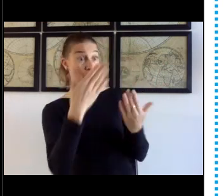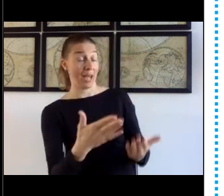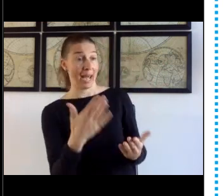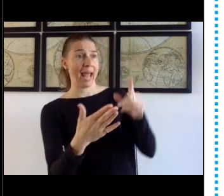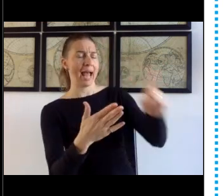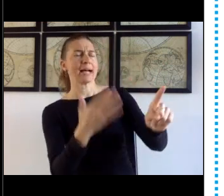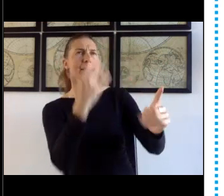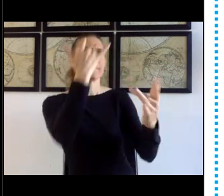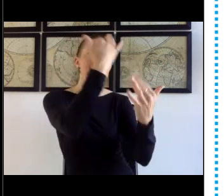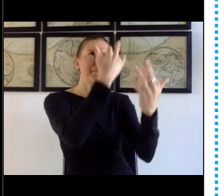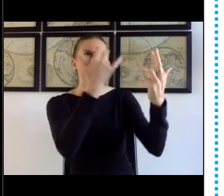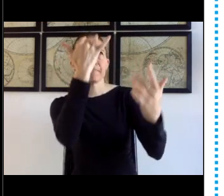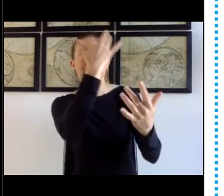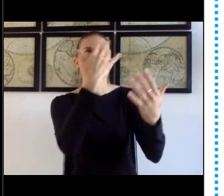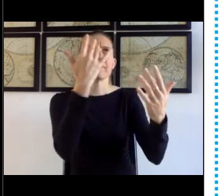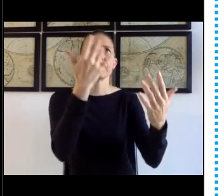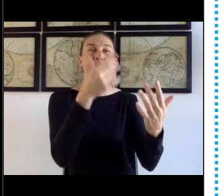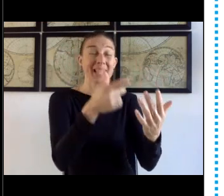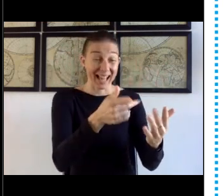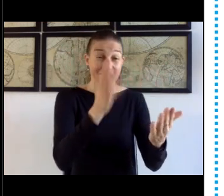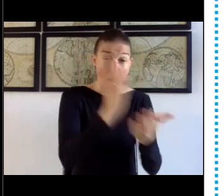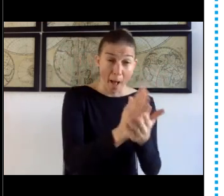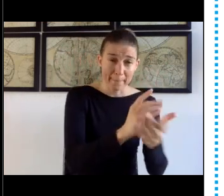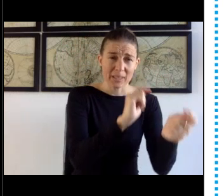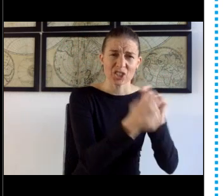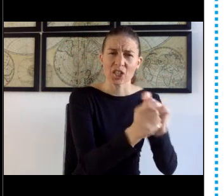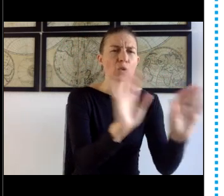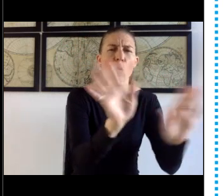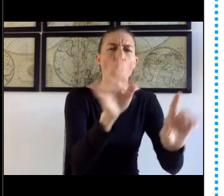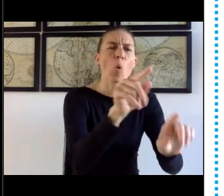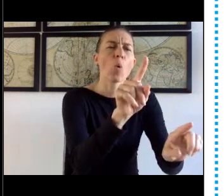They do a test where they ask for opinions of all different stakeholders